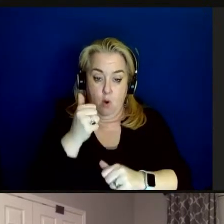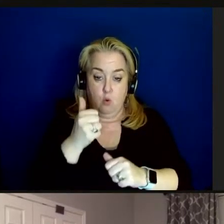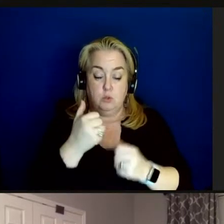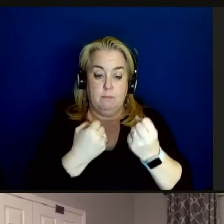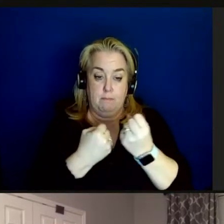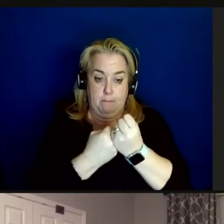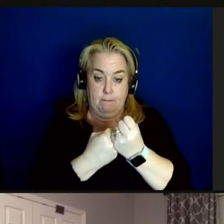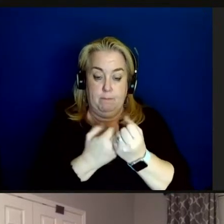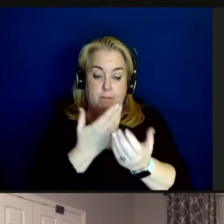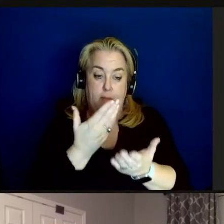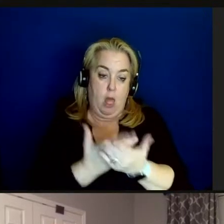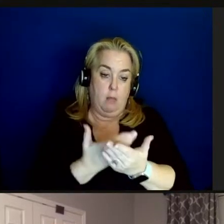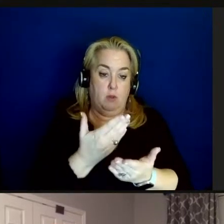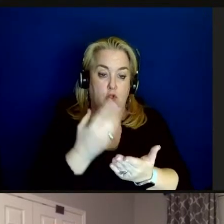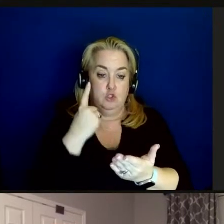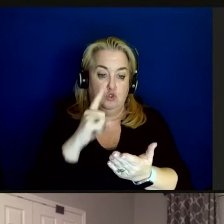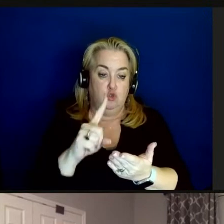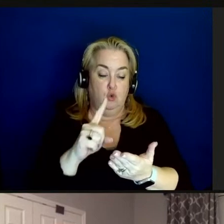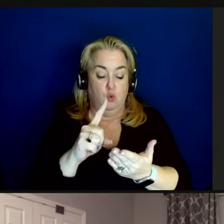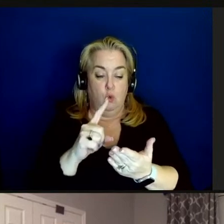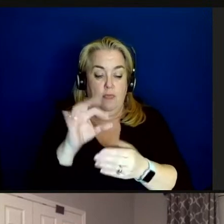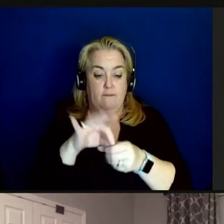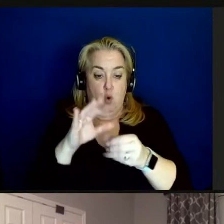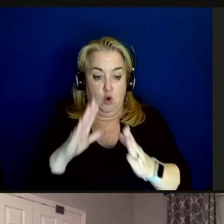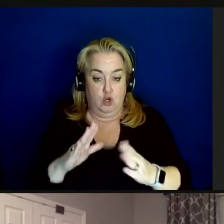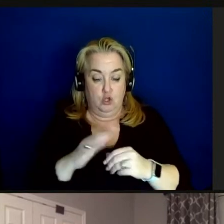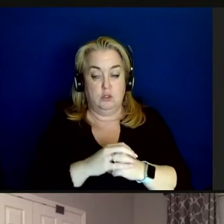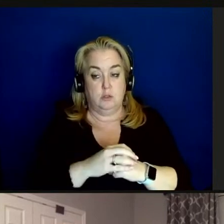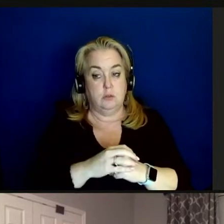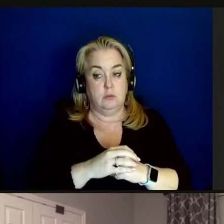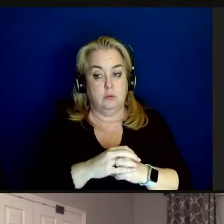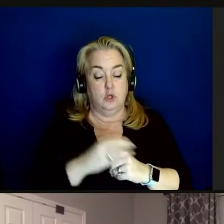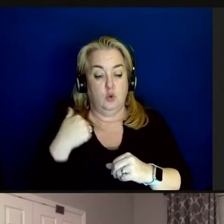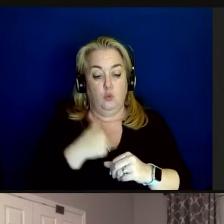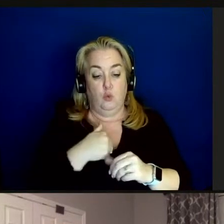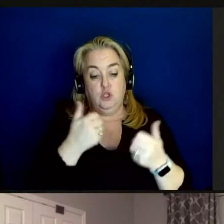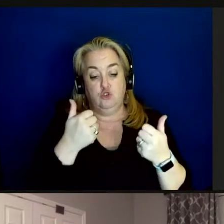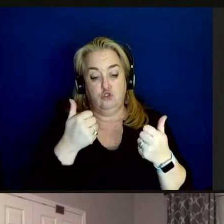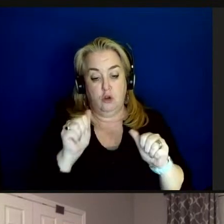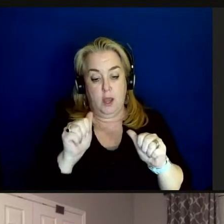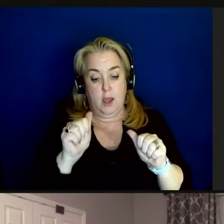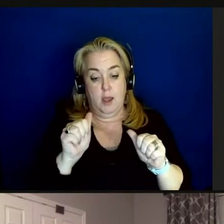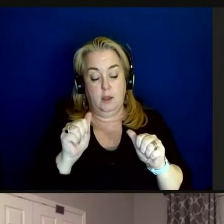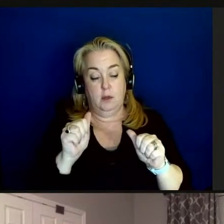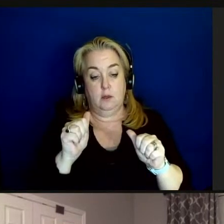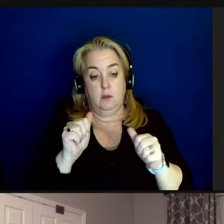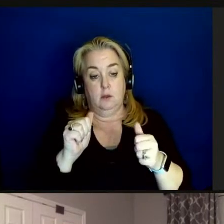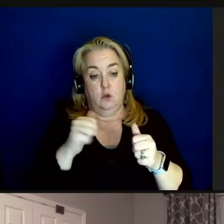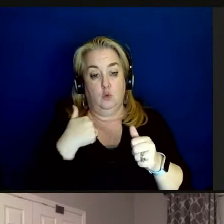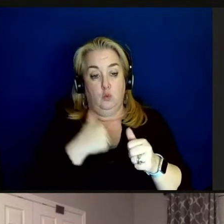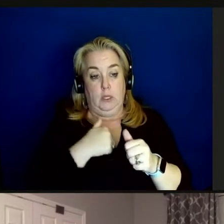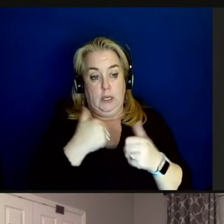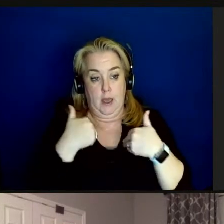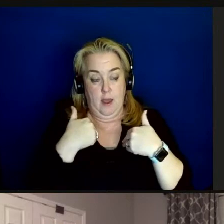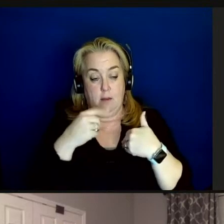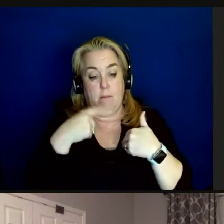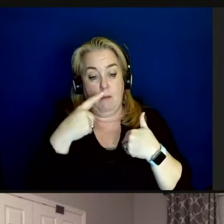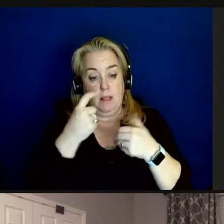THE REASON THAT WE WERE LOOKING AT THAT IN THE PAST WE TRIED TO FIND WHAT WE THOUGHT WOULD BE THE MOST PALATABLE TO